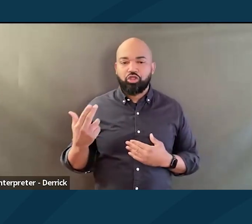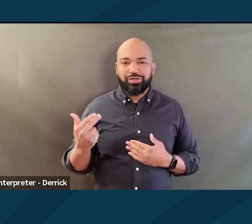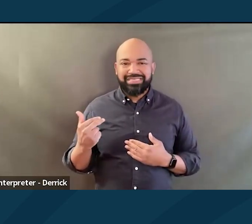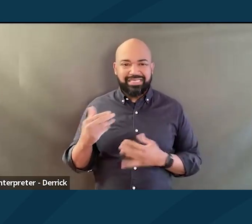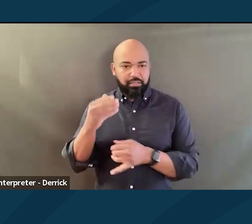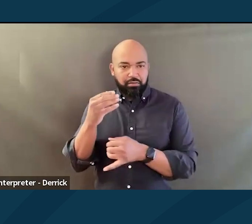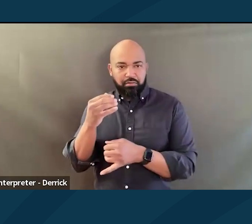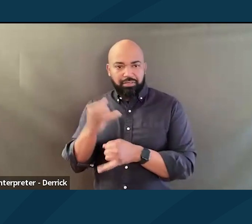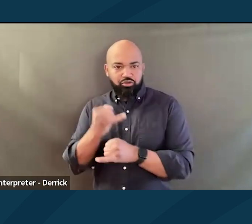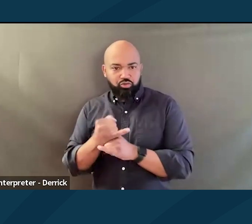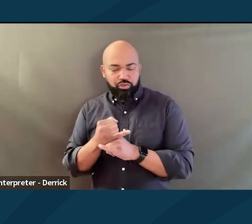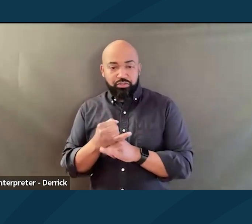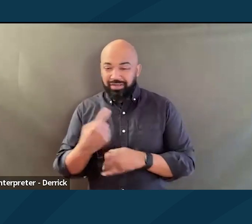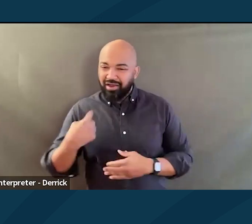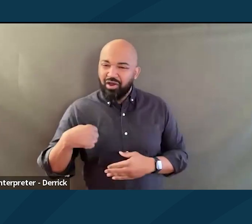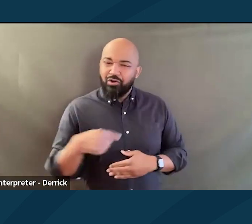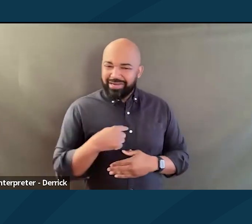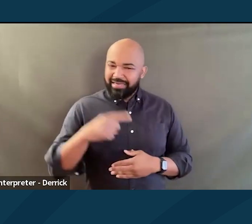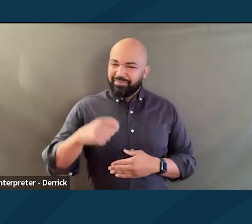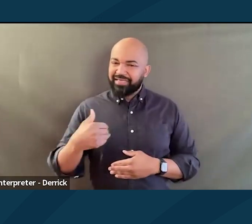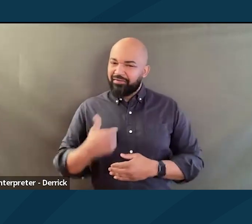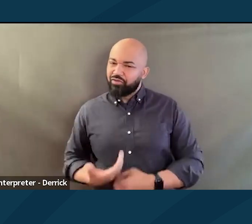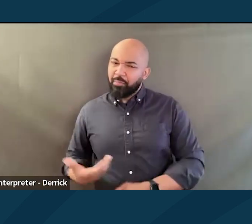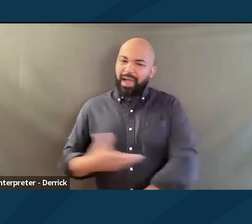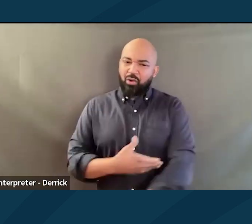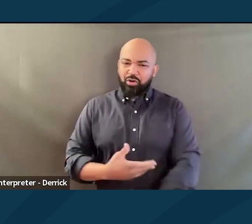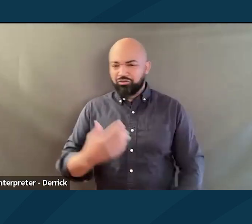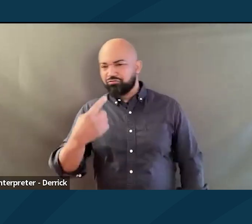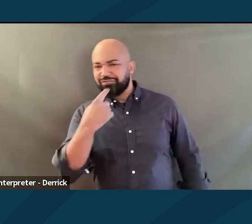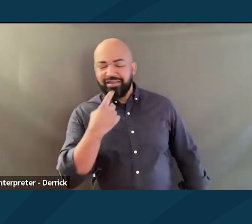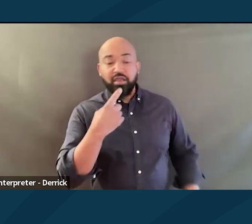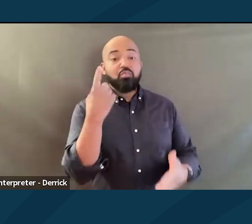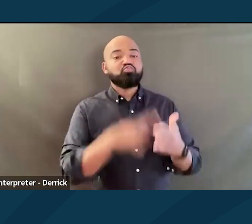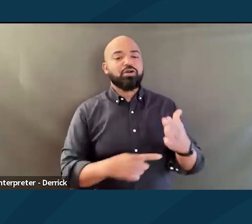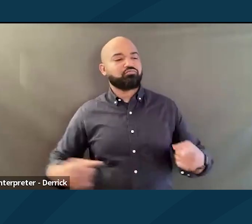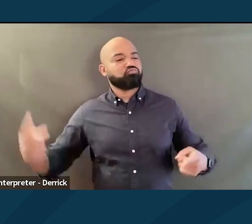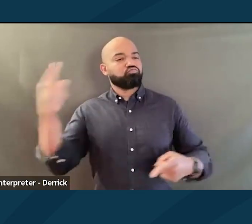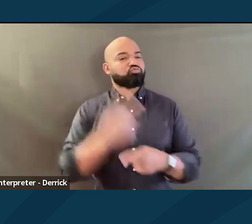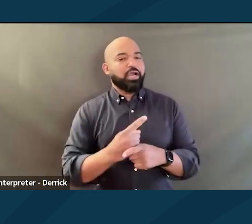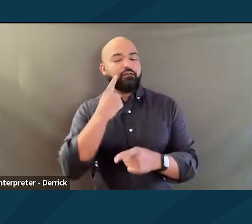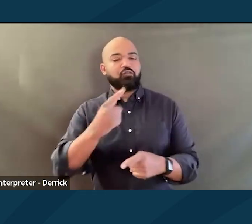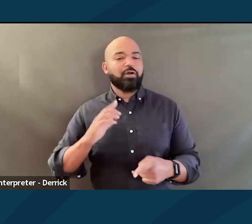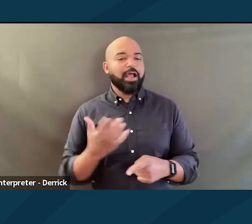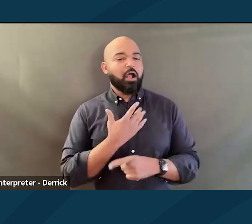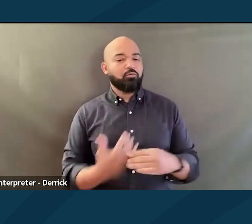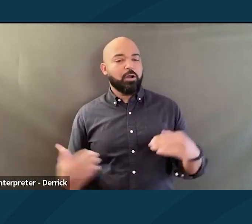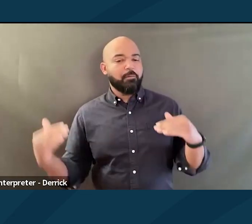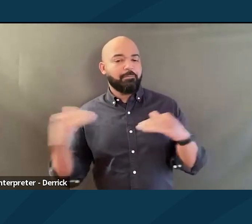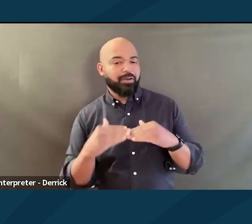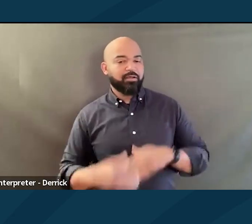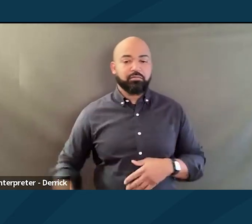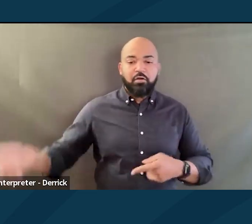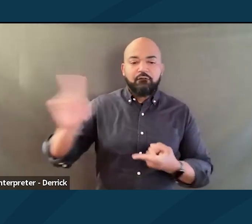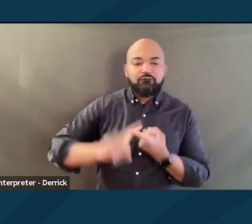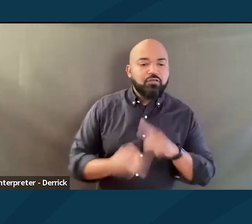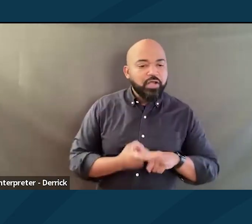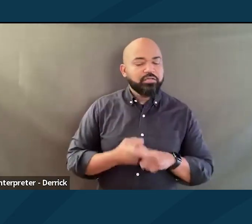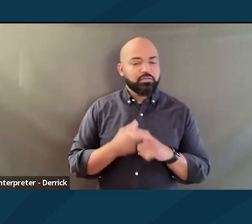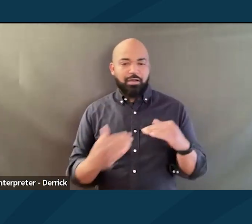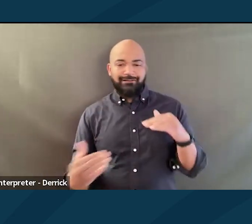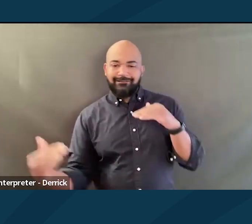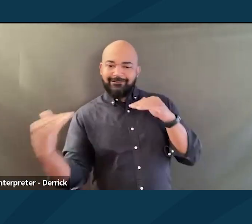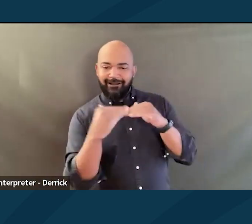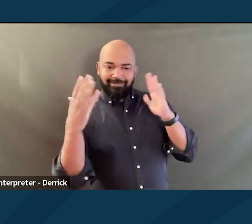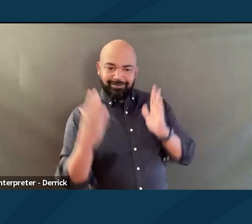have the power to stand up for what is right for our peers, our friends, our colleagues.